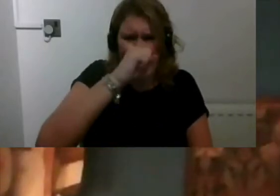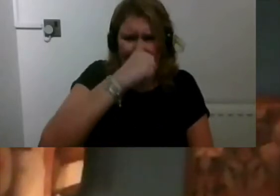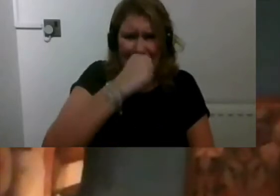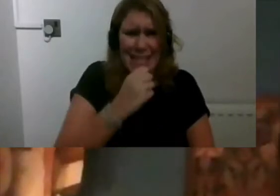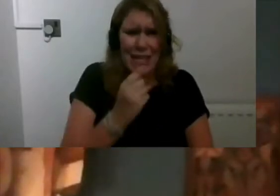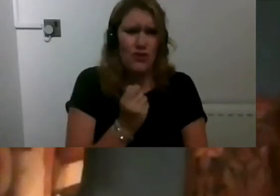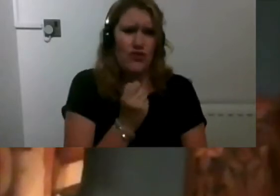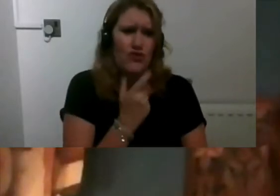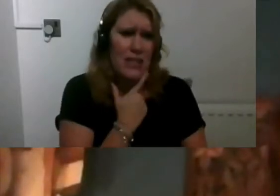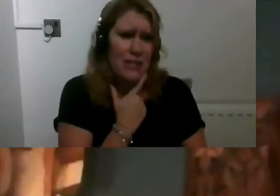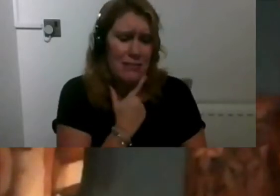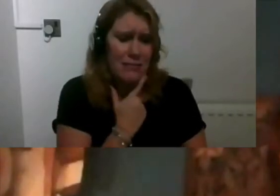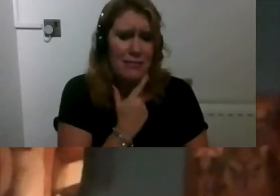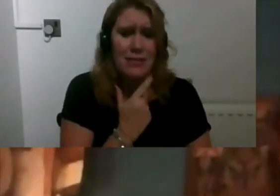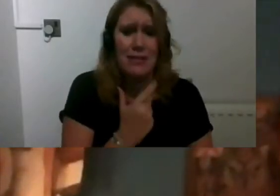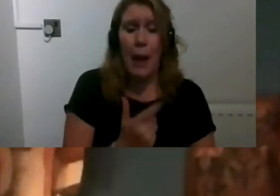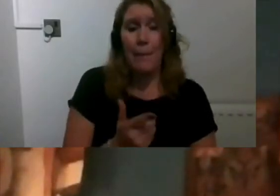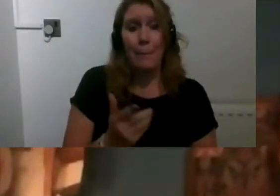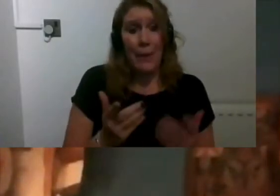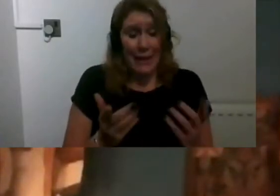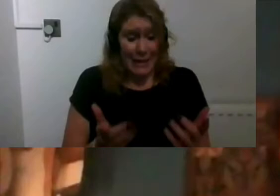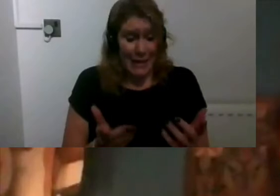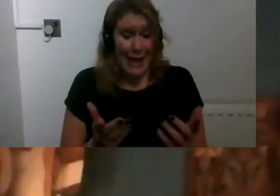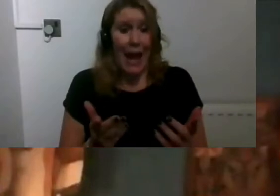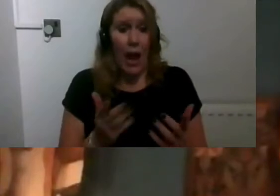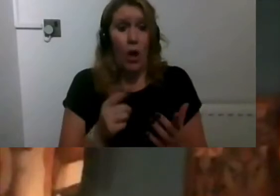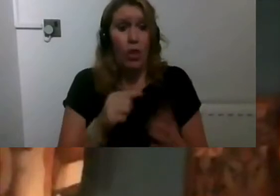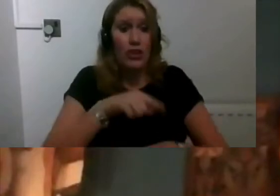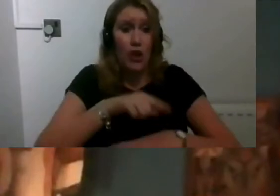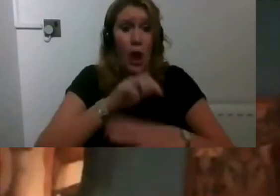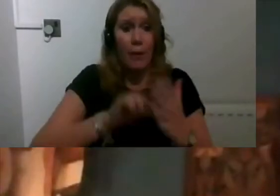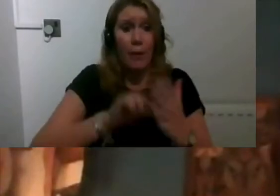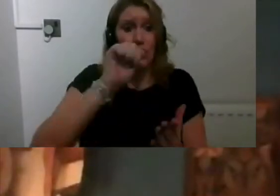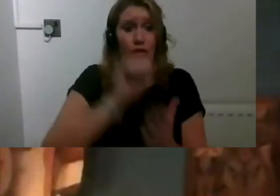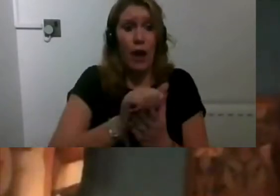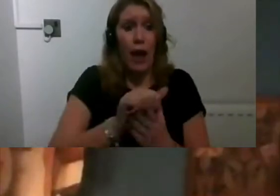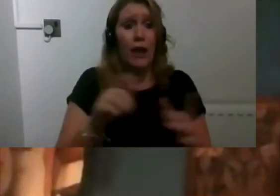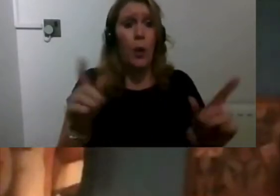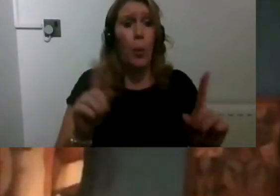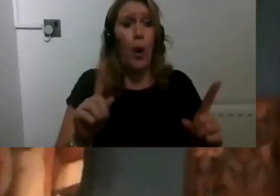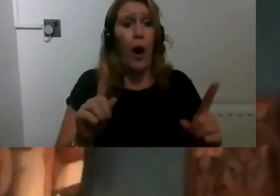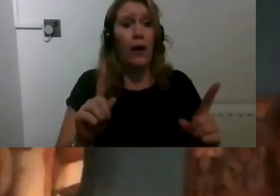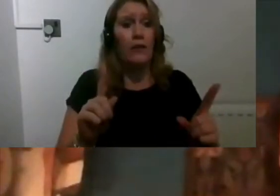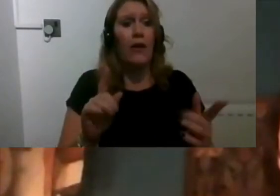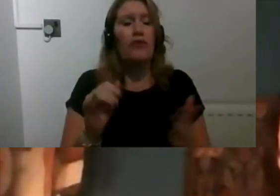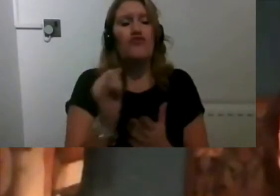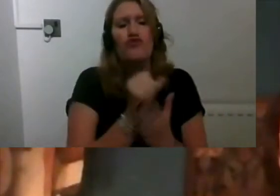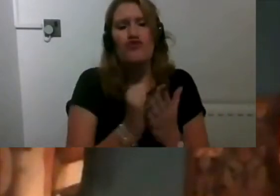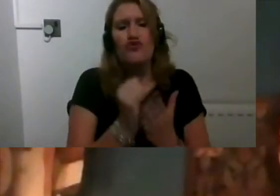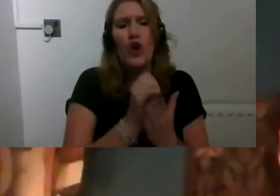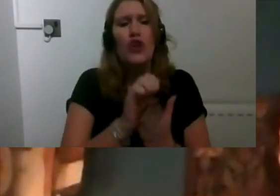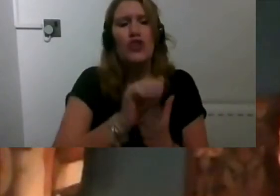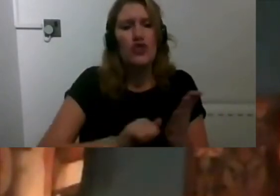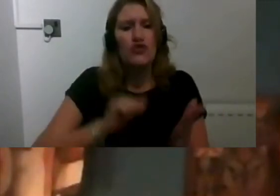It's rotten ripe for change. Before the working classes lose their fury going